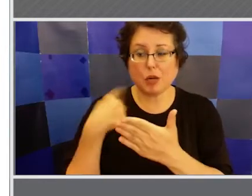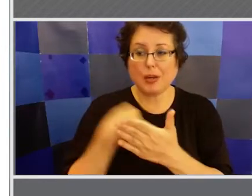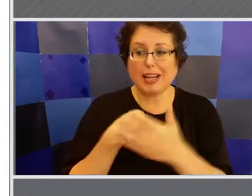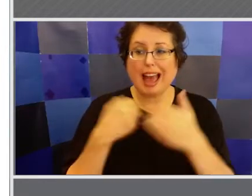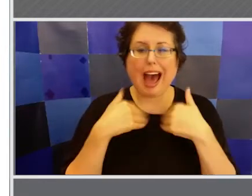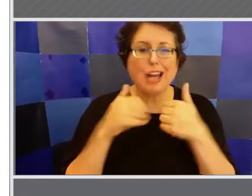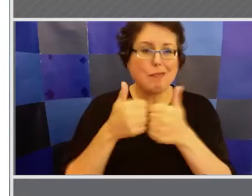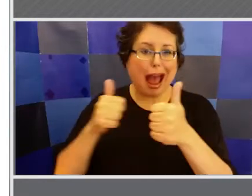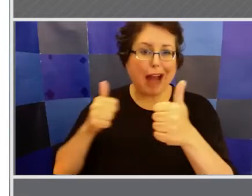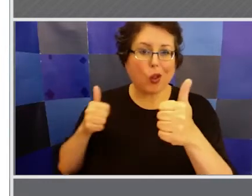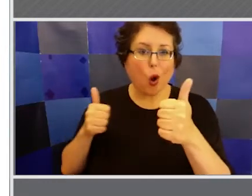sources to fund for sale.